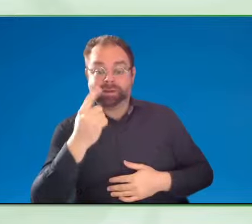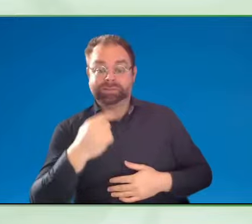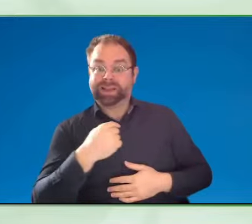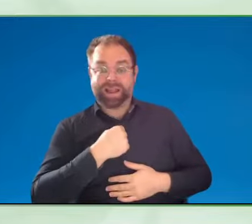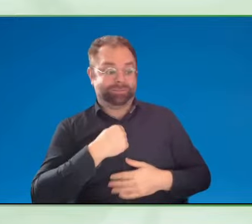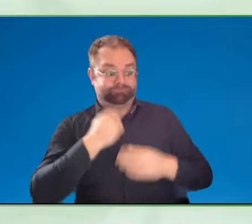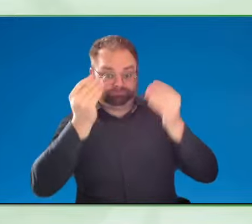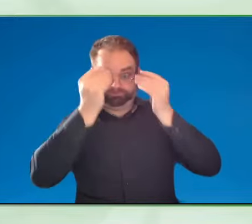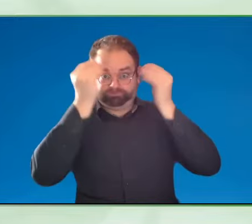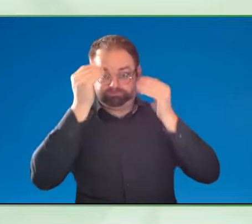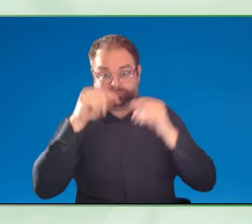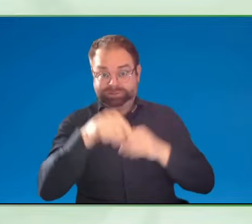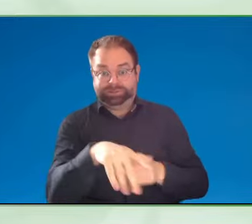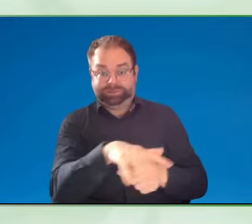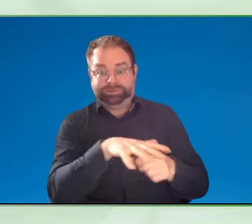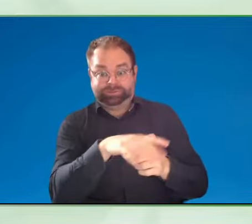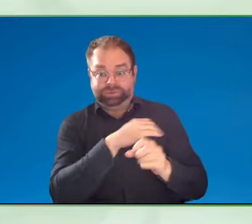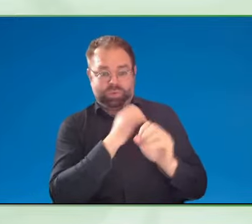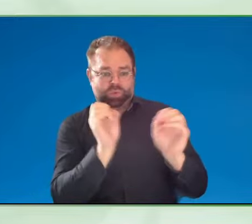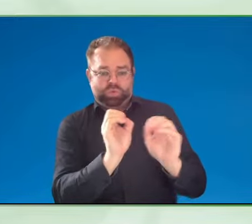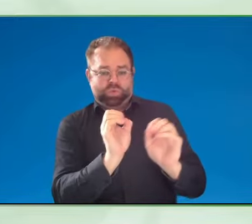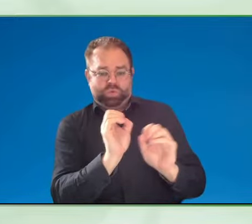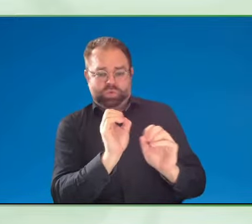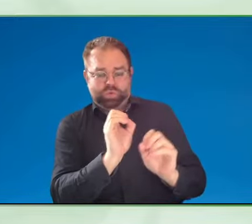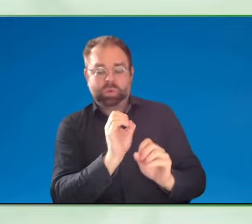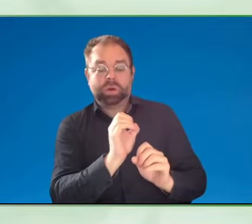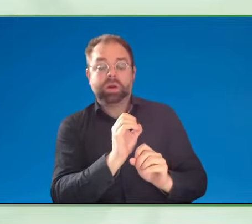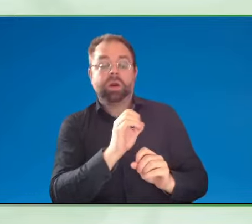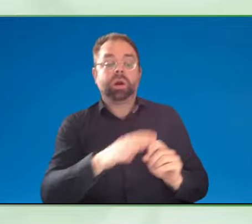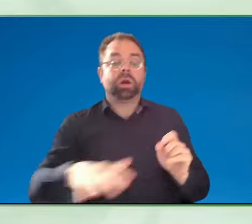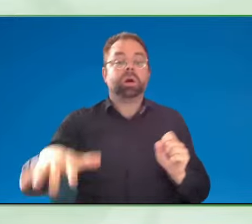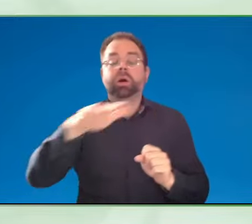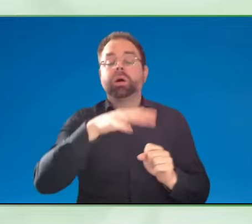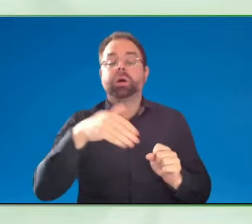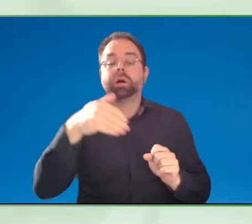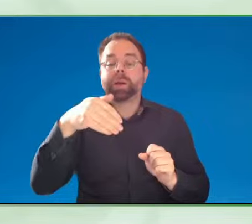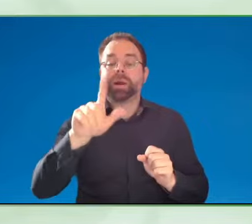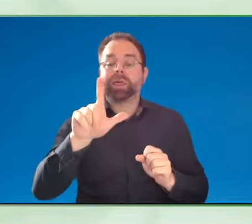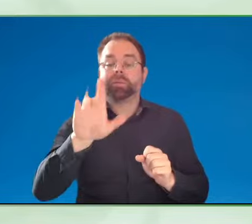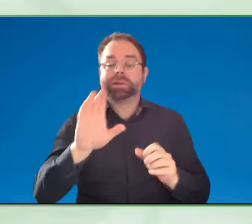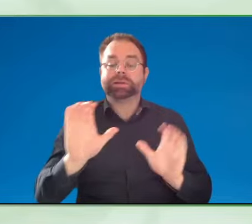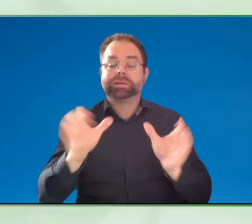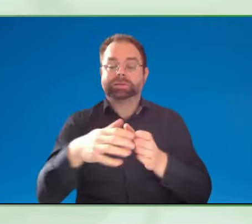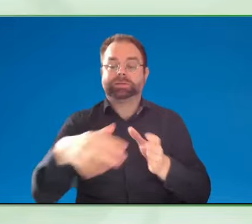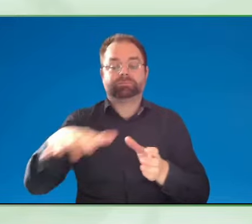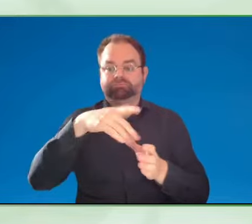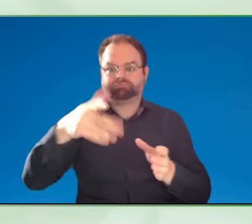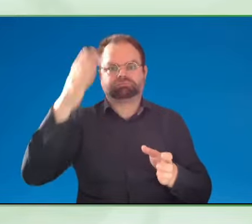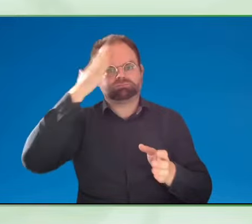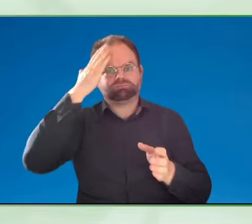What I did was to hit the books. Of course I have hit the books on the shelves and I have also gone out to reach out to a